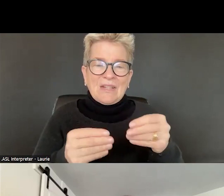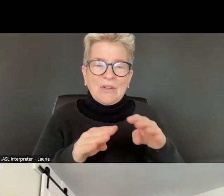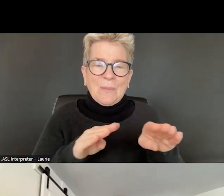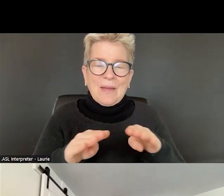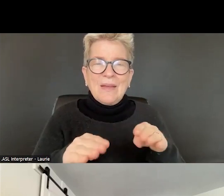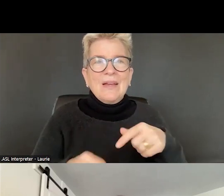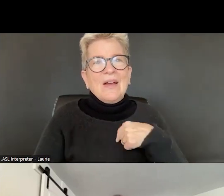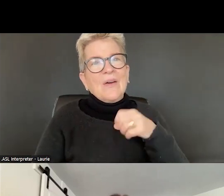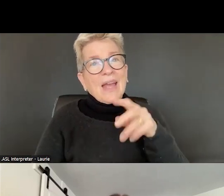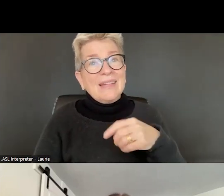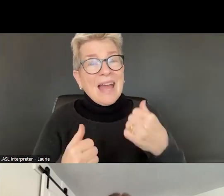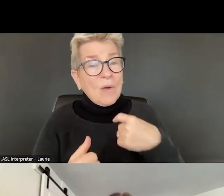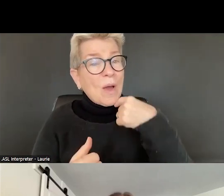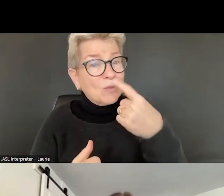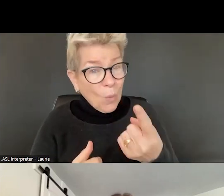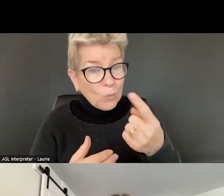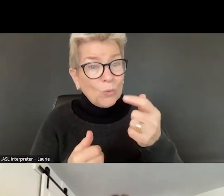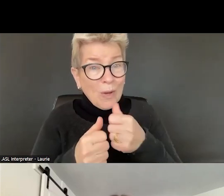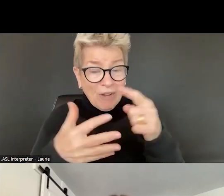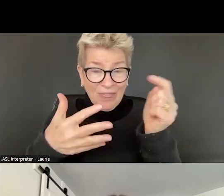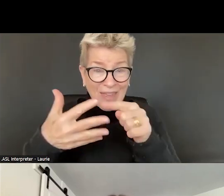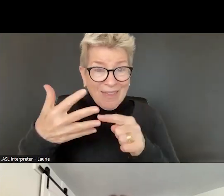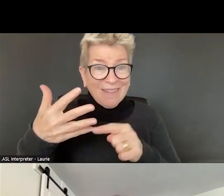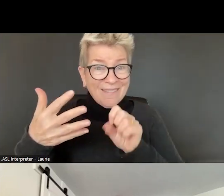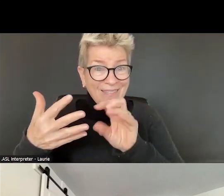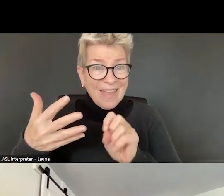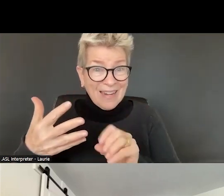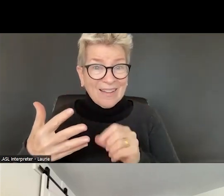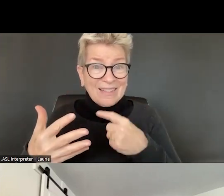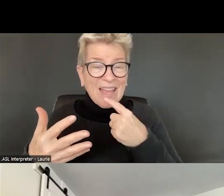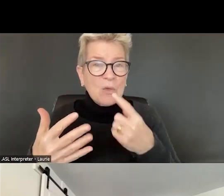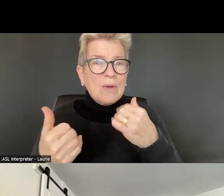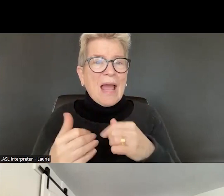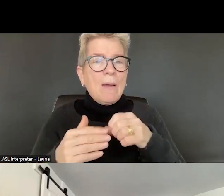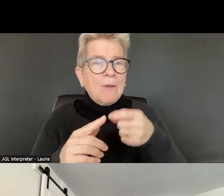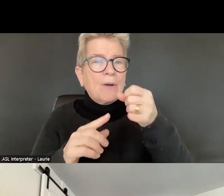I'm going to kind of get into the weeds a little bit.